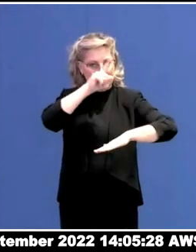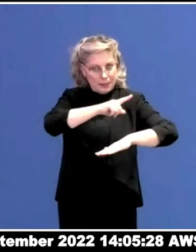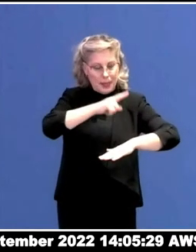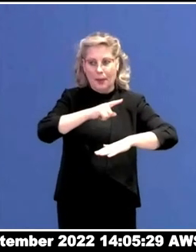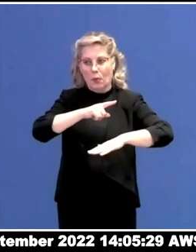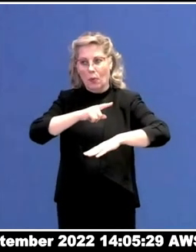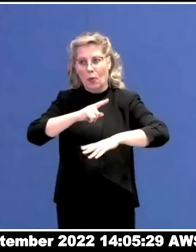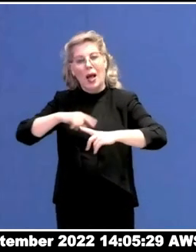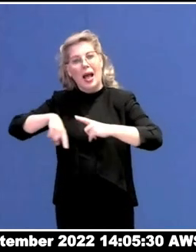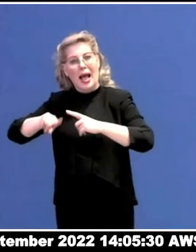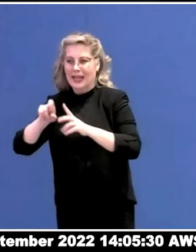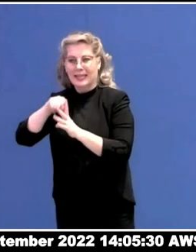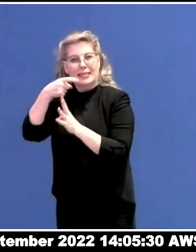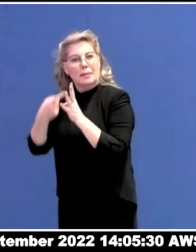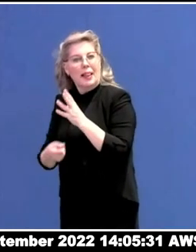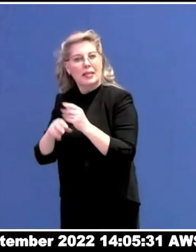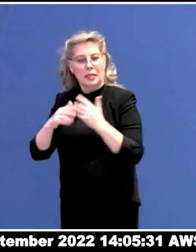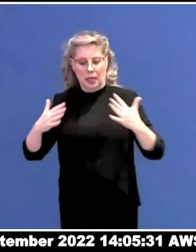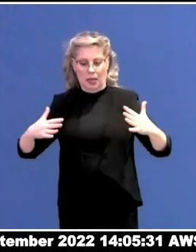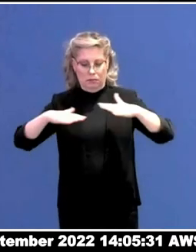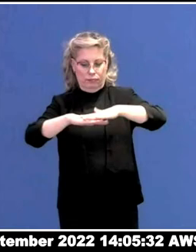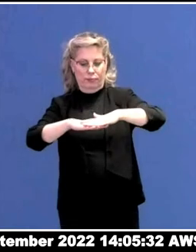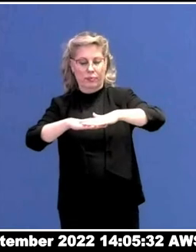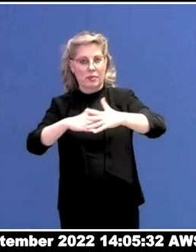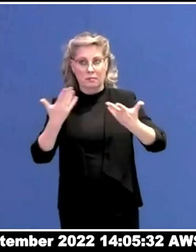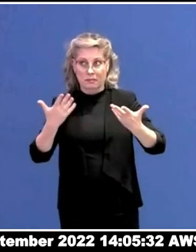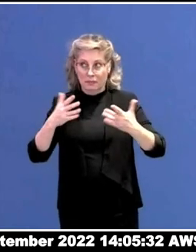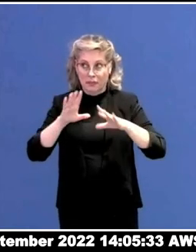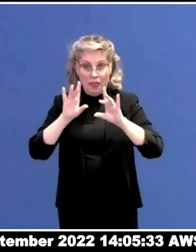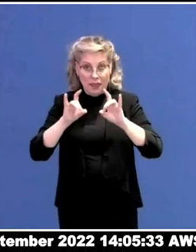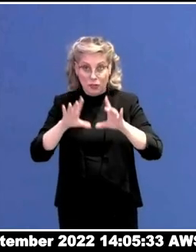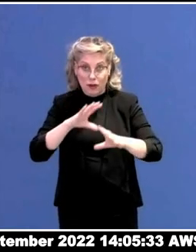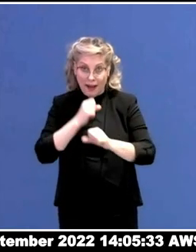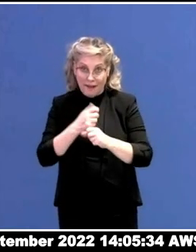are plainly areas that the Commonwealth has legislative power it chooses to exercise.